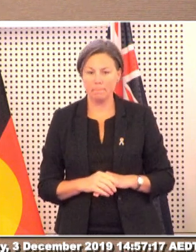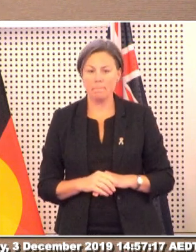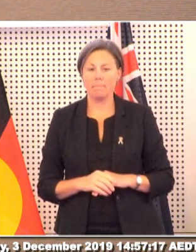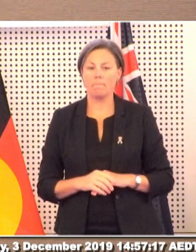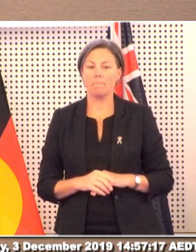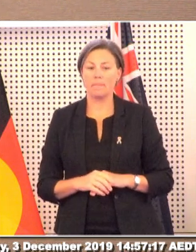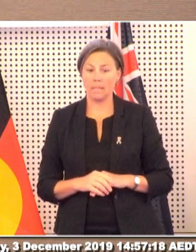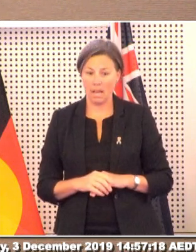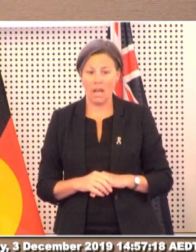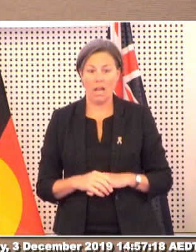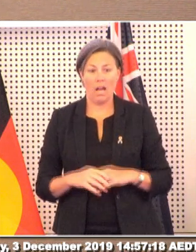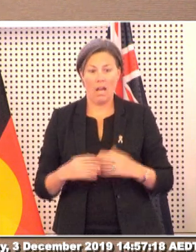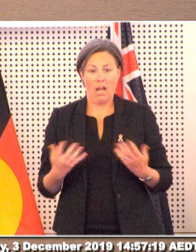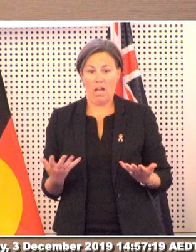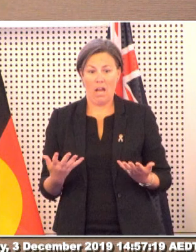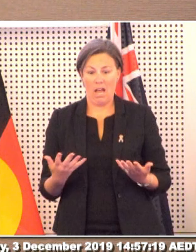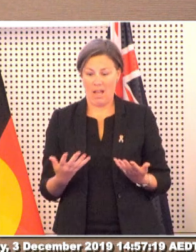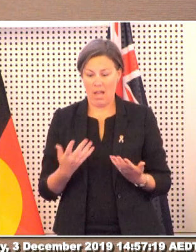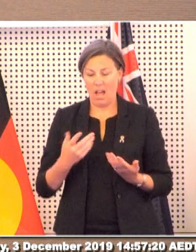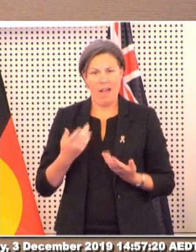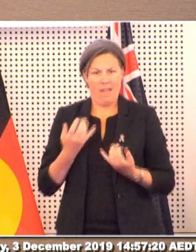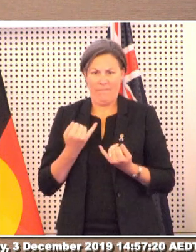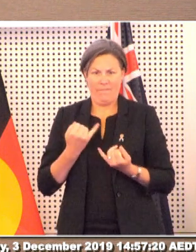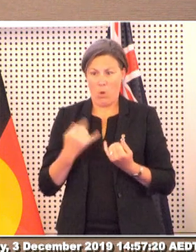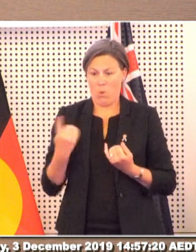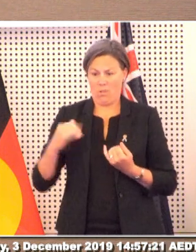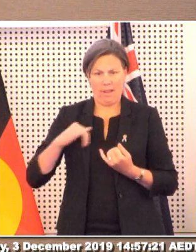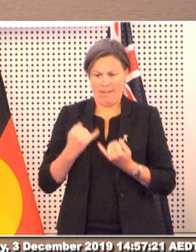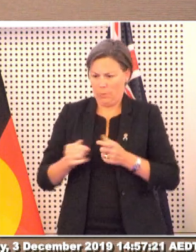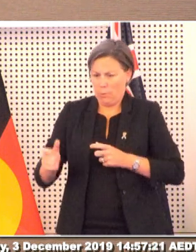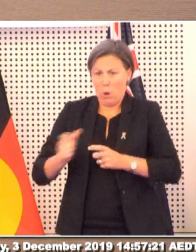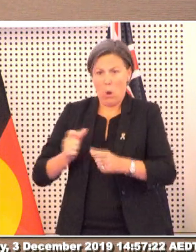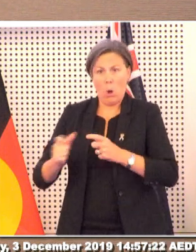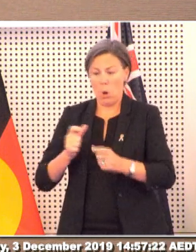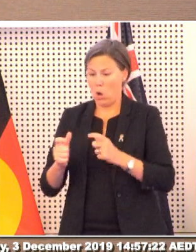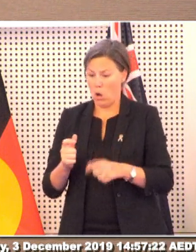Try and go out on your own. Try and, you know, go somewhere without the group in a bus.